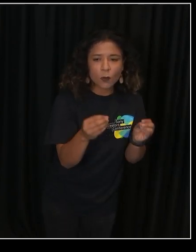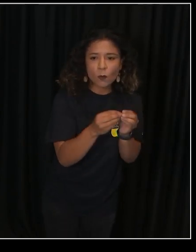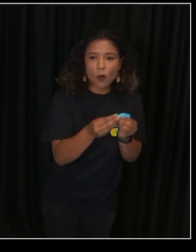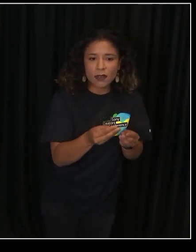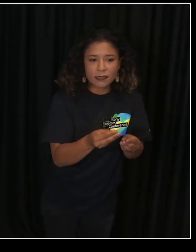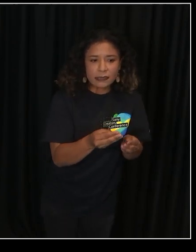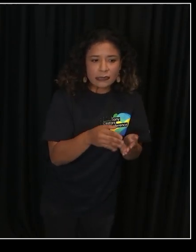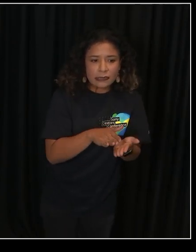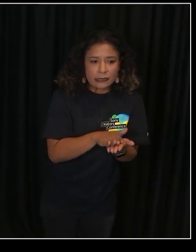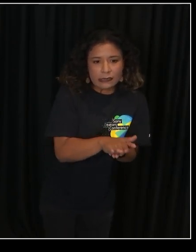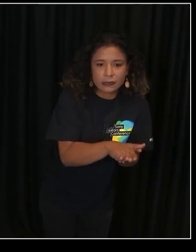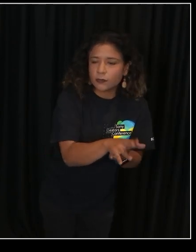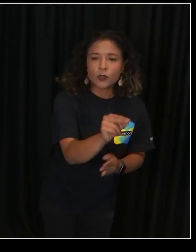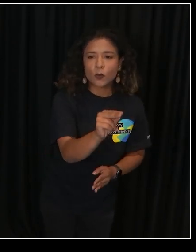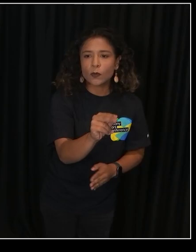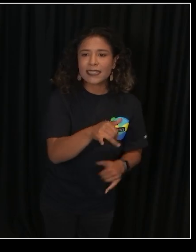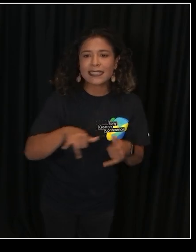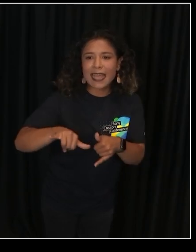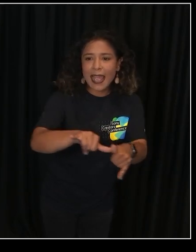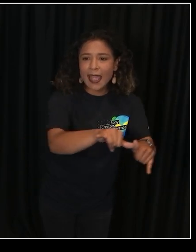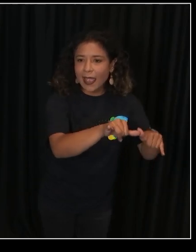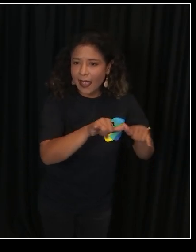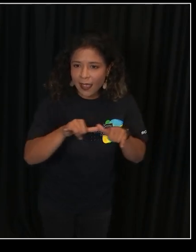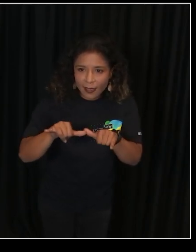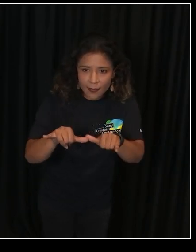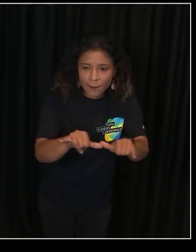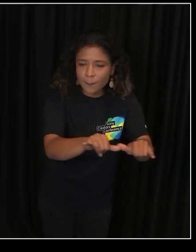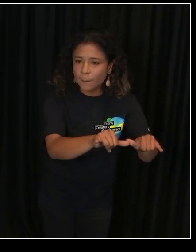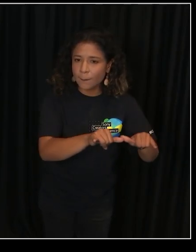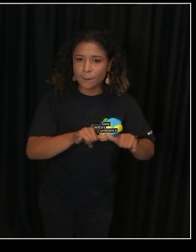It's exactly the same car behavior that the humans are driving.